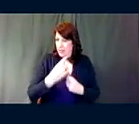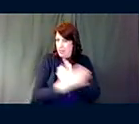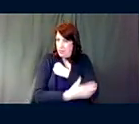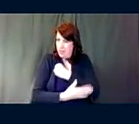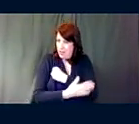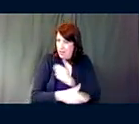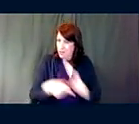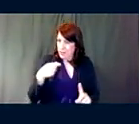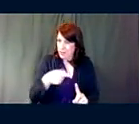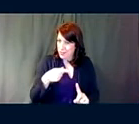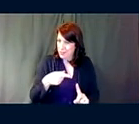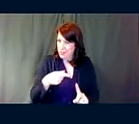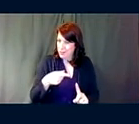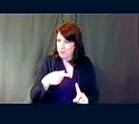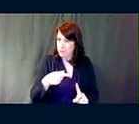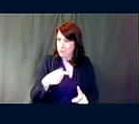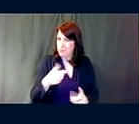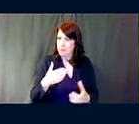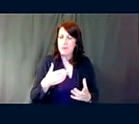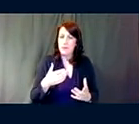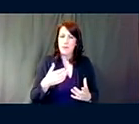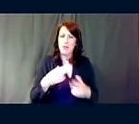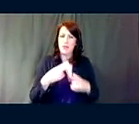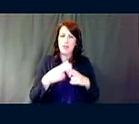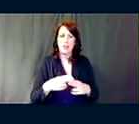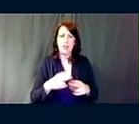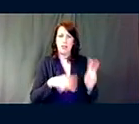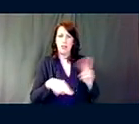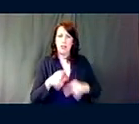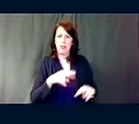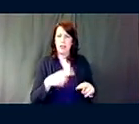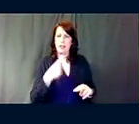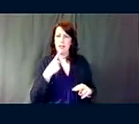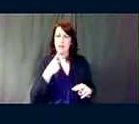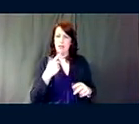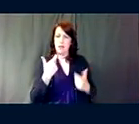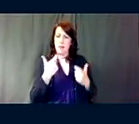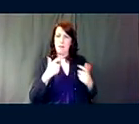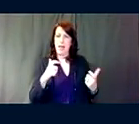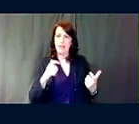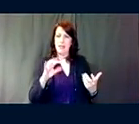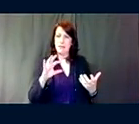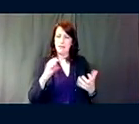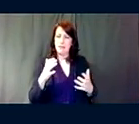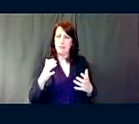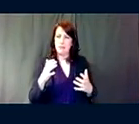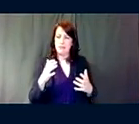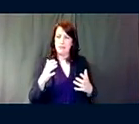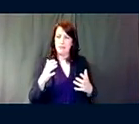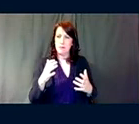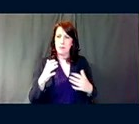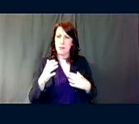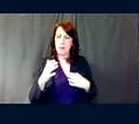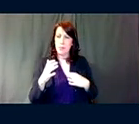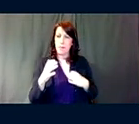INDIA IS AN INTERESTING COUNTRY IN THIS REGARD BECAUSE IT'S FAIRLY RICH, YOU CAN'T SAY IT'S